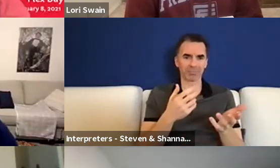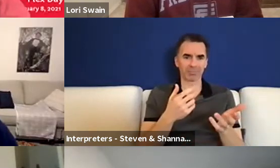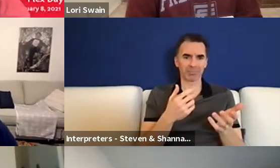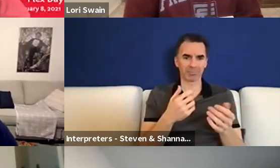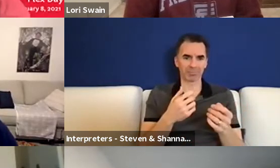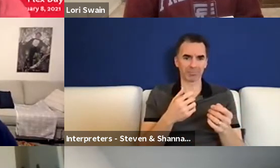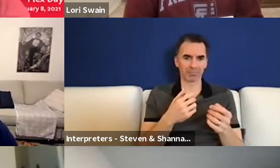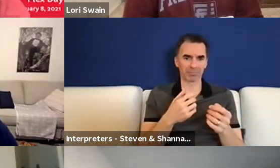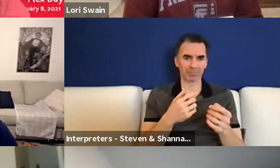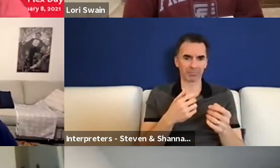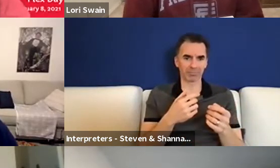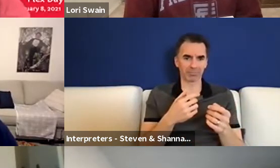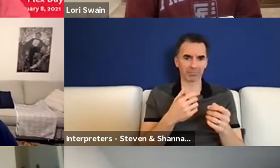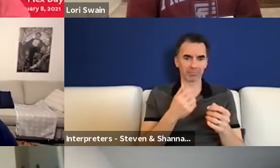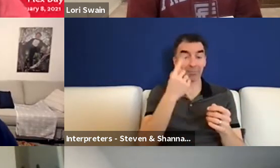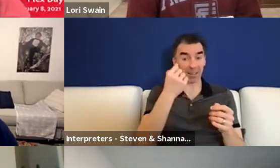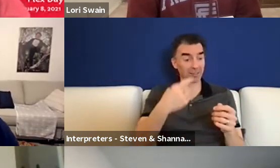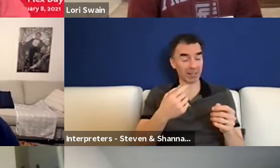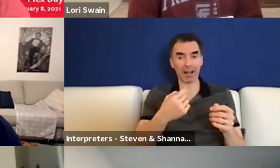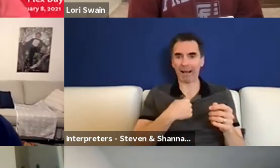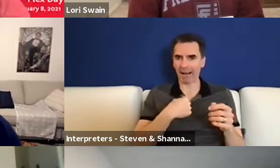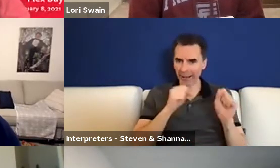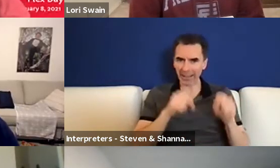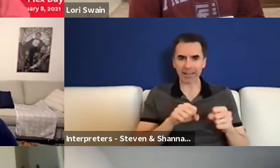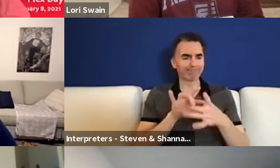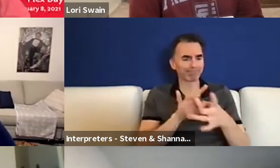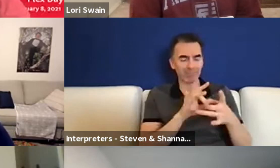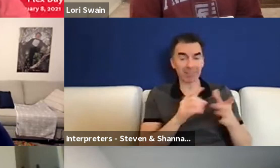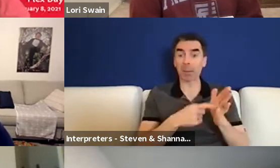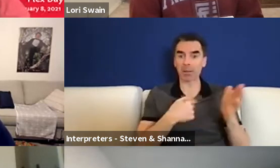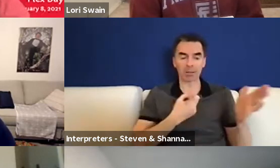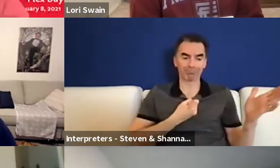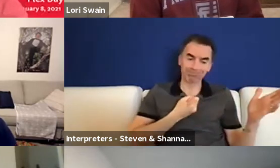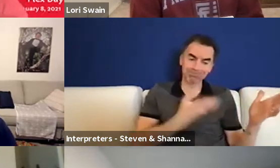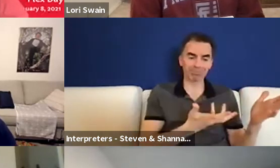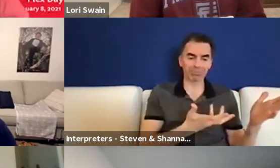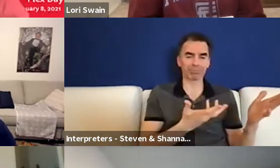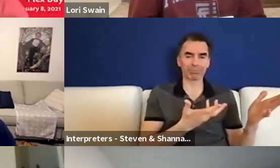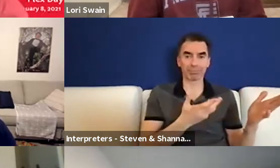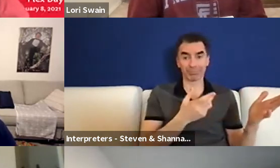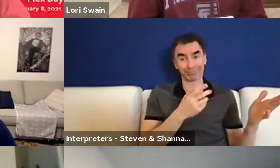would probably never speak to me again. But because I have these relationships with our faculty, I feel like I can be honest with